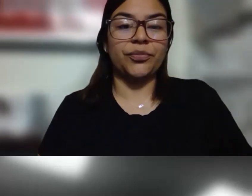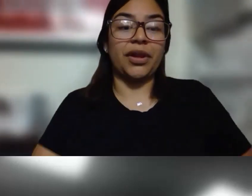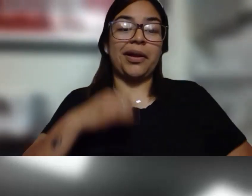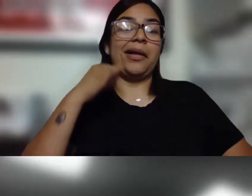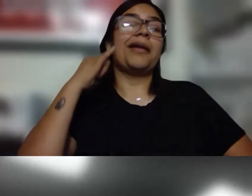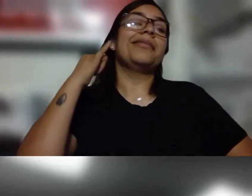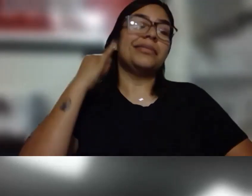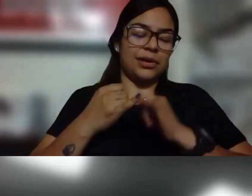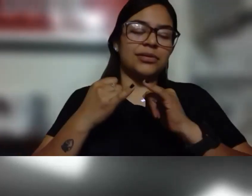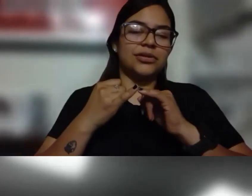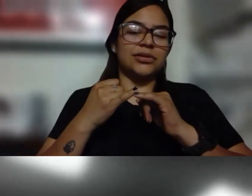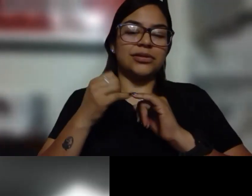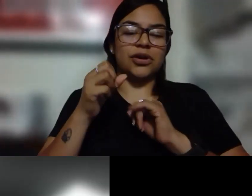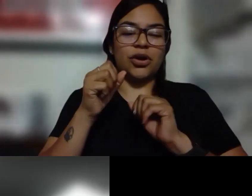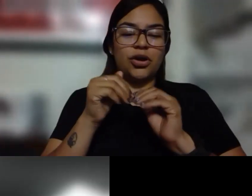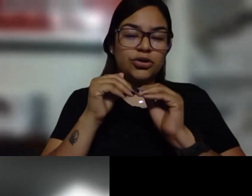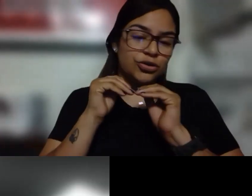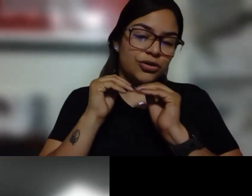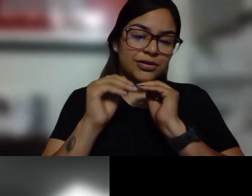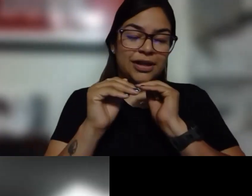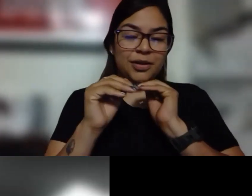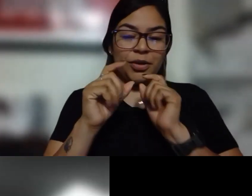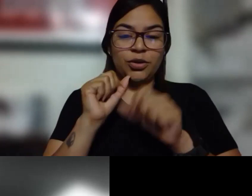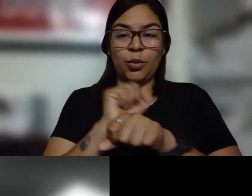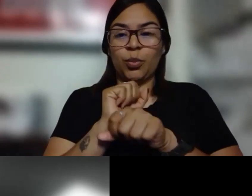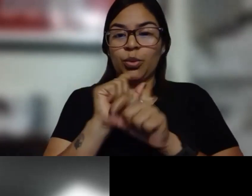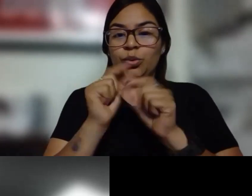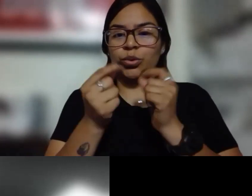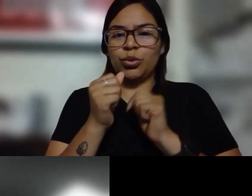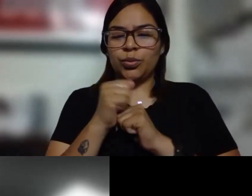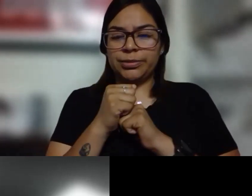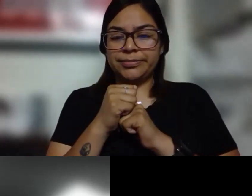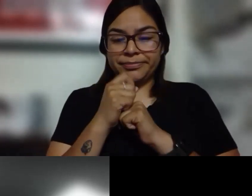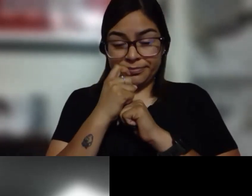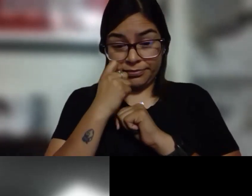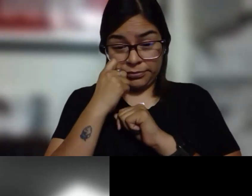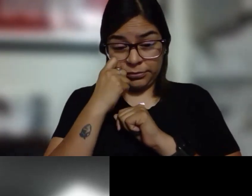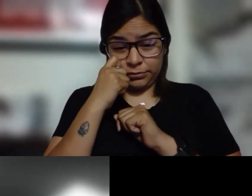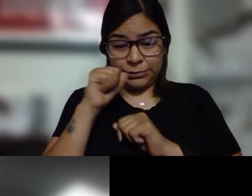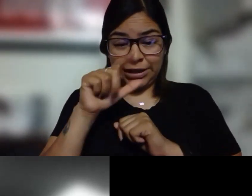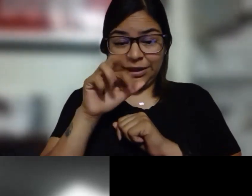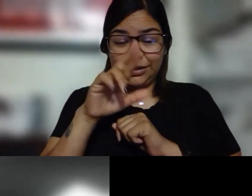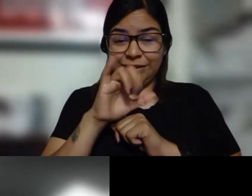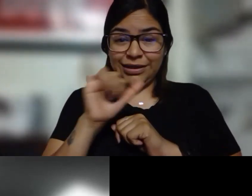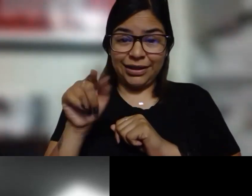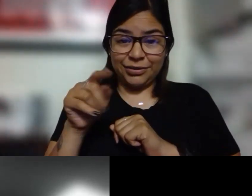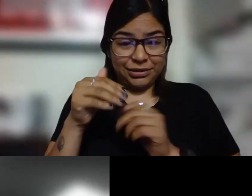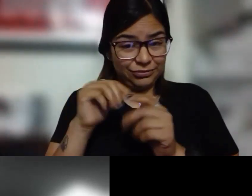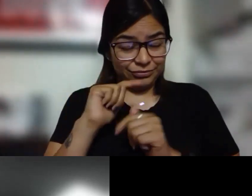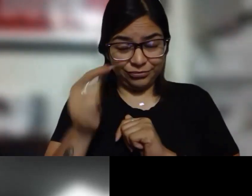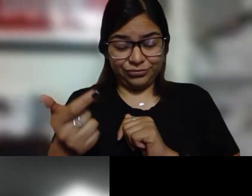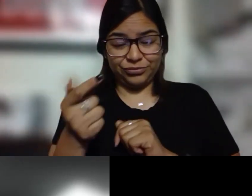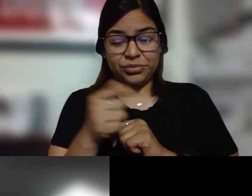group I don't believe Joe Coby is here so Larry this is all you yeah Elaine I think Joe and lety